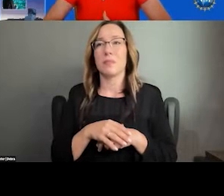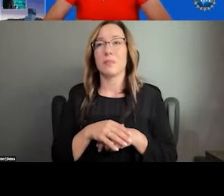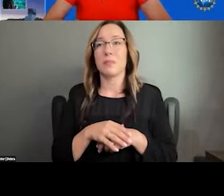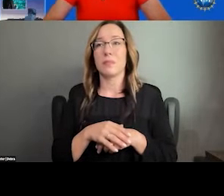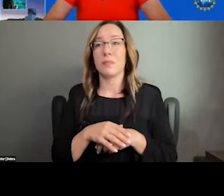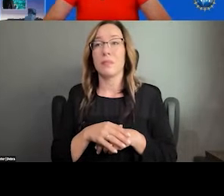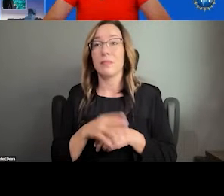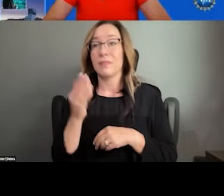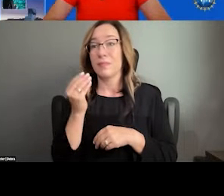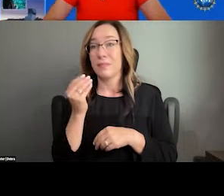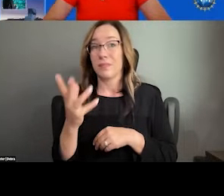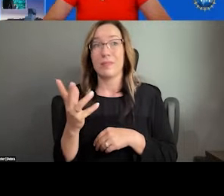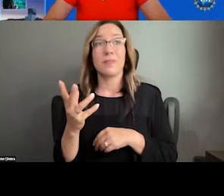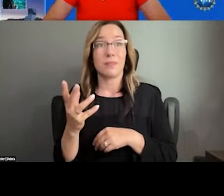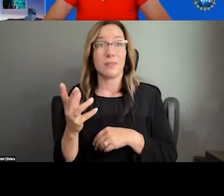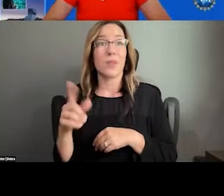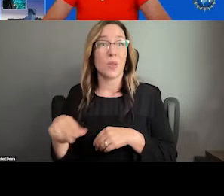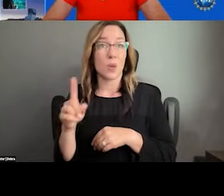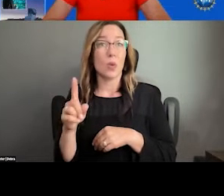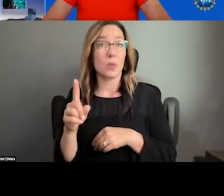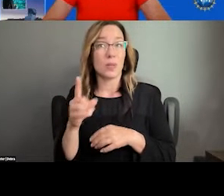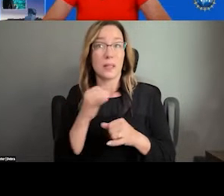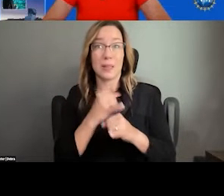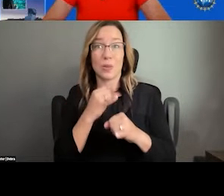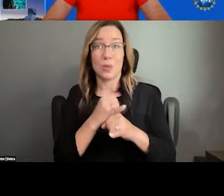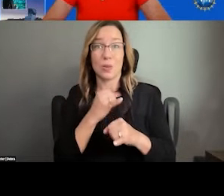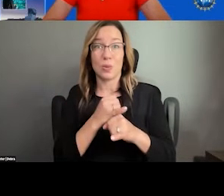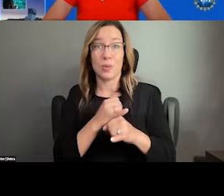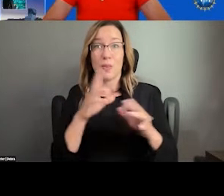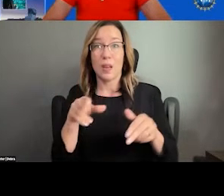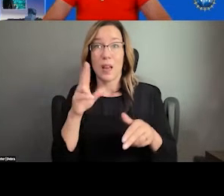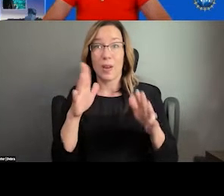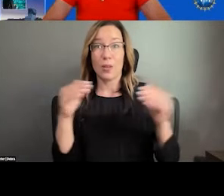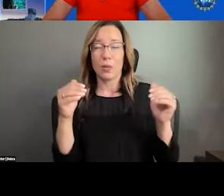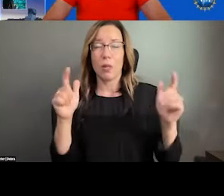institutions of higher education, are our largest proposer category,